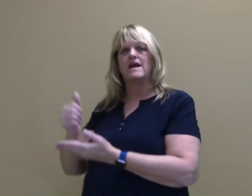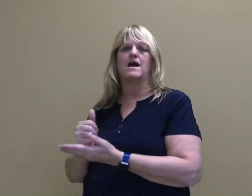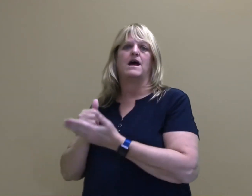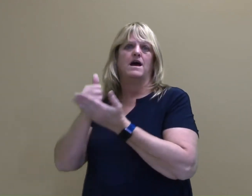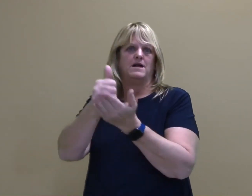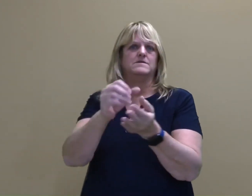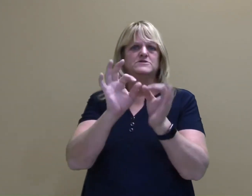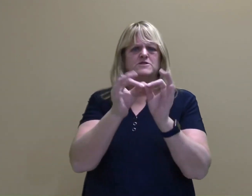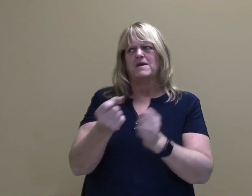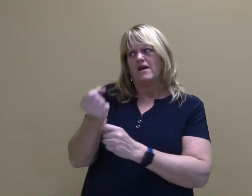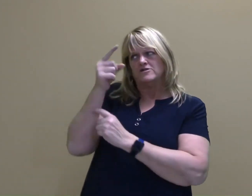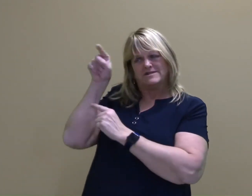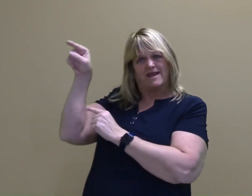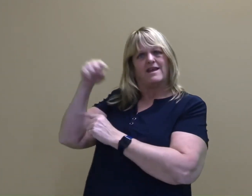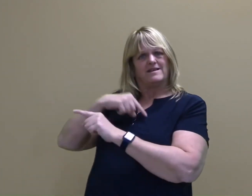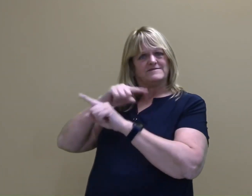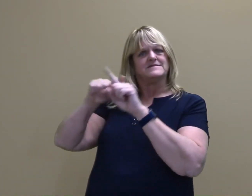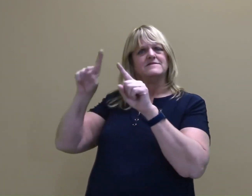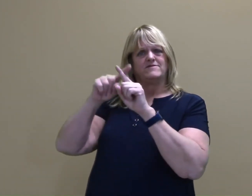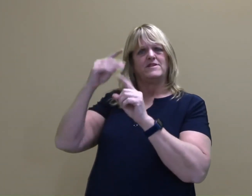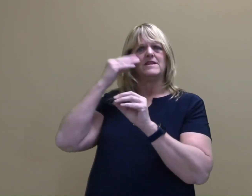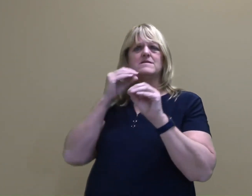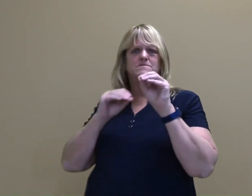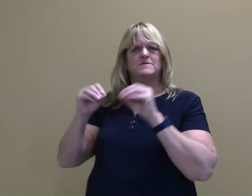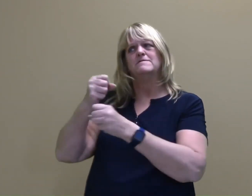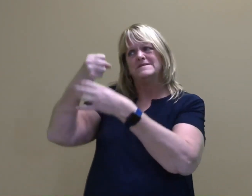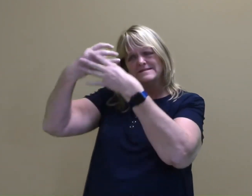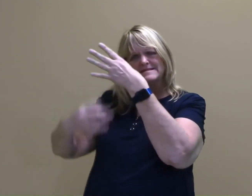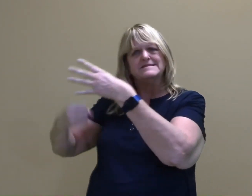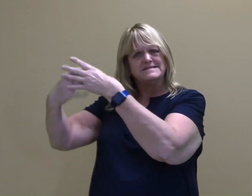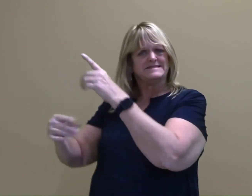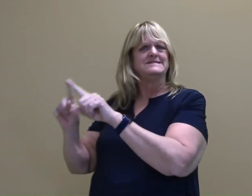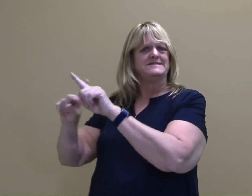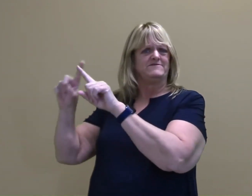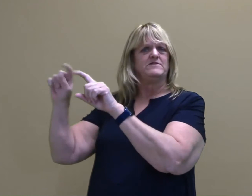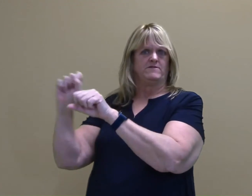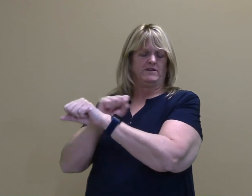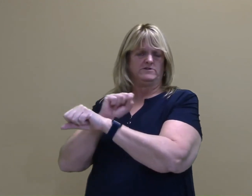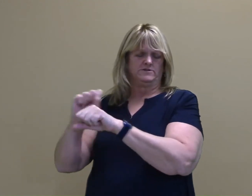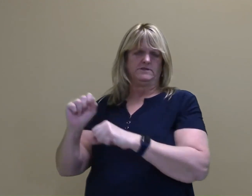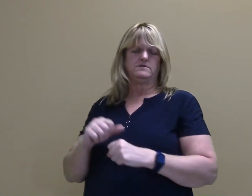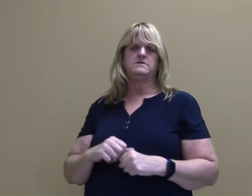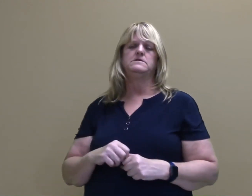This is where we can help interpreters develop a greater understanding of the important functions of head movements in ASL